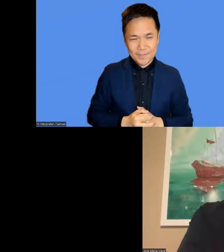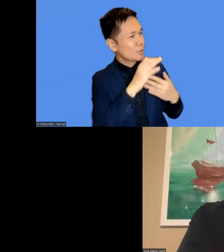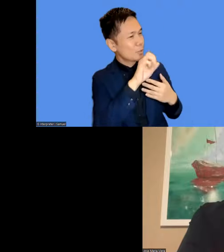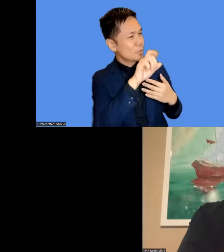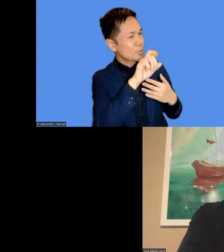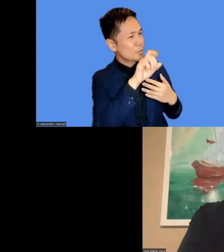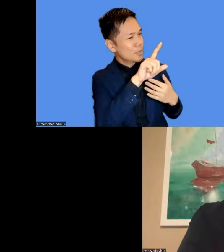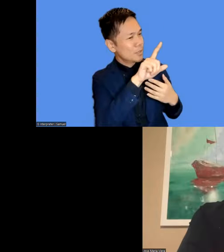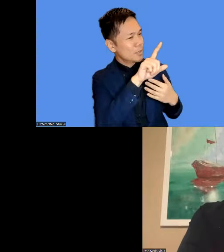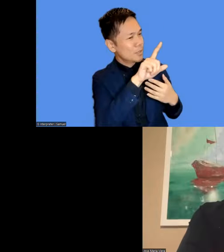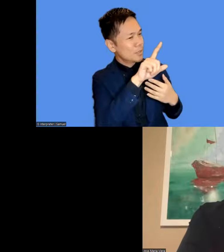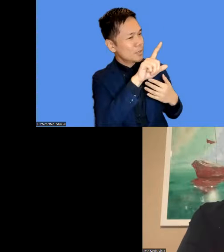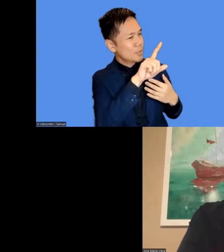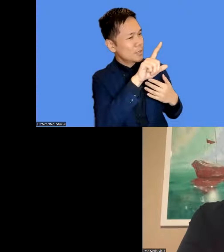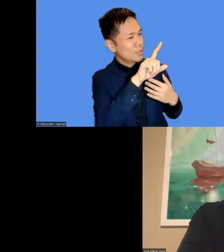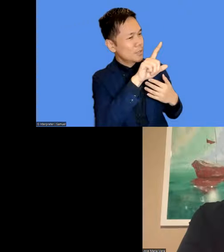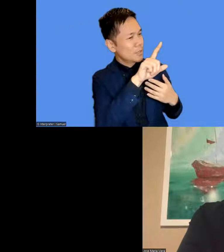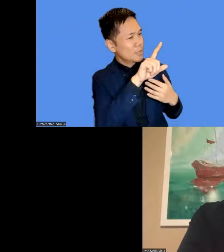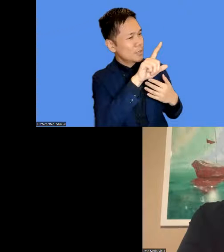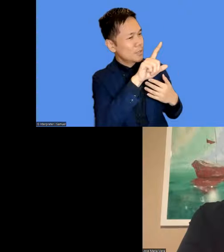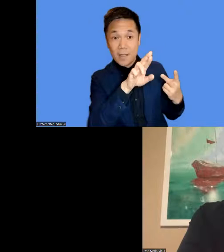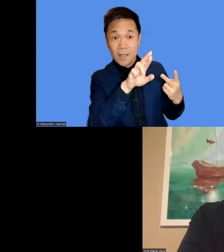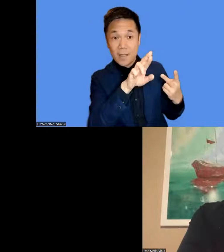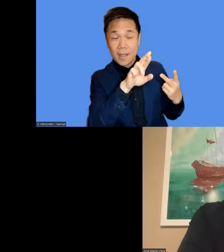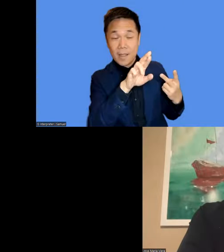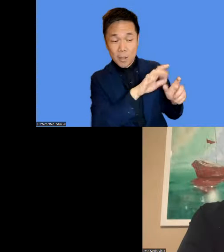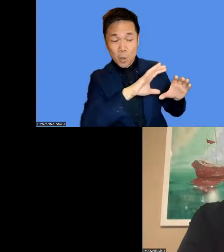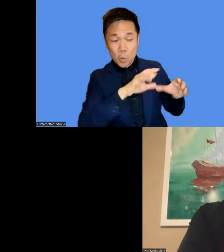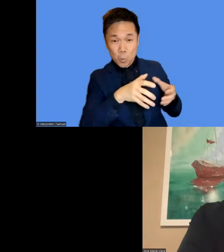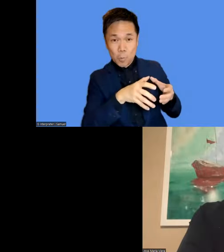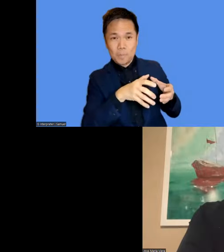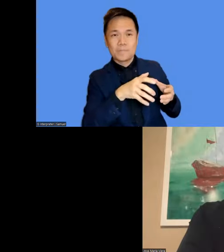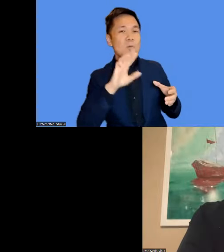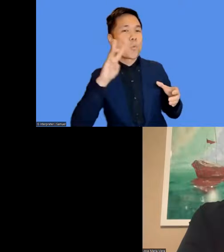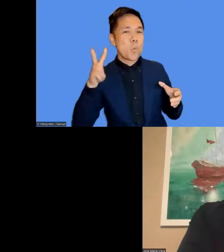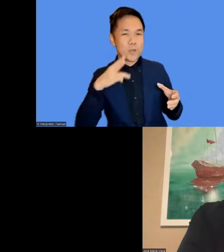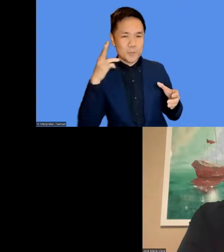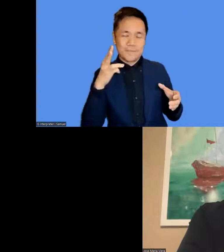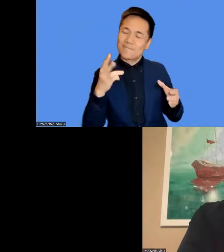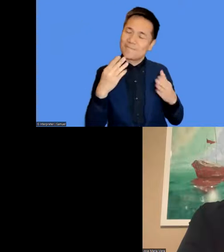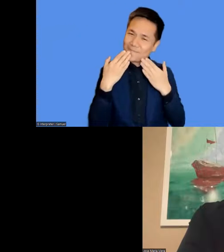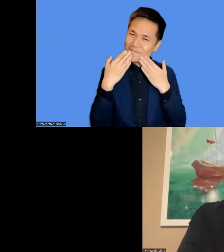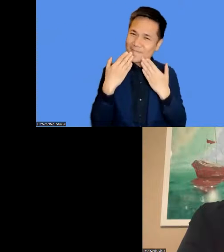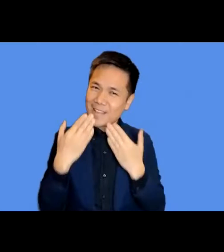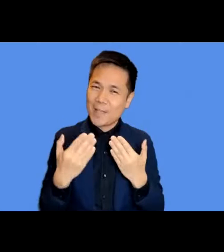from the Washington Group for organizing this webinar on behalf of the International Disability